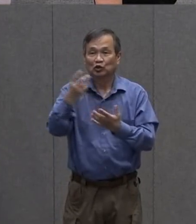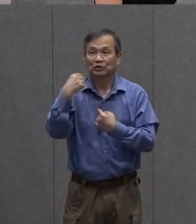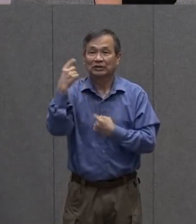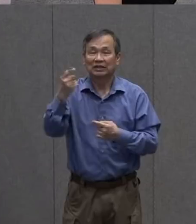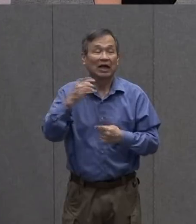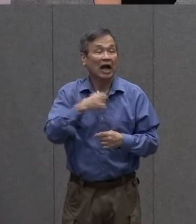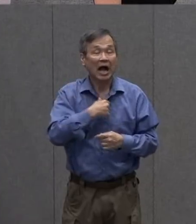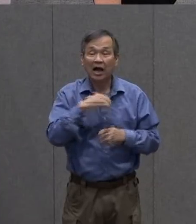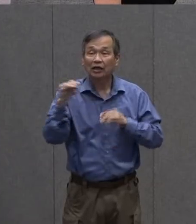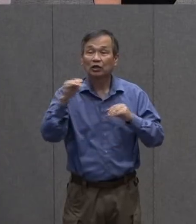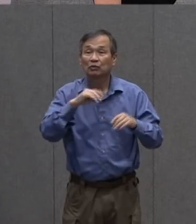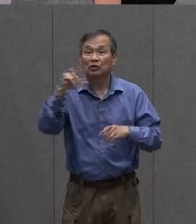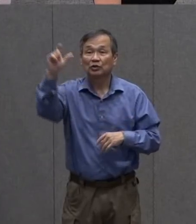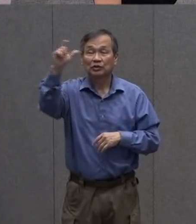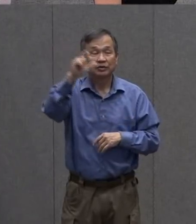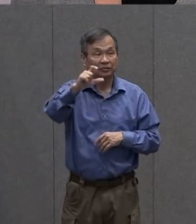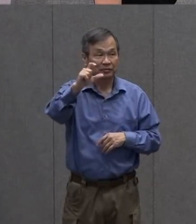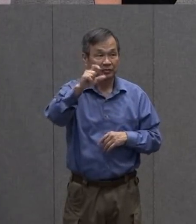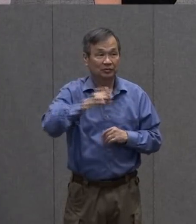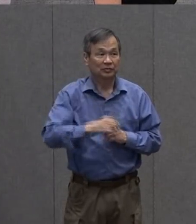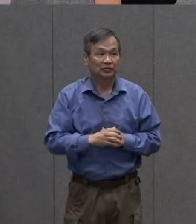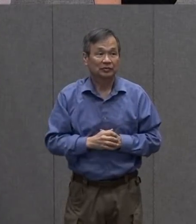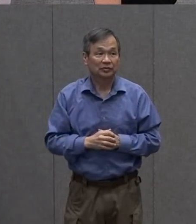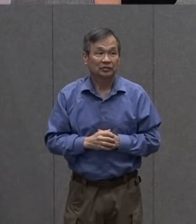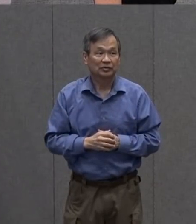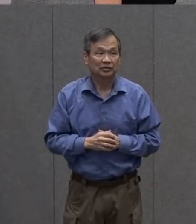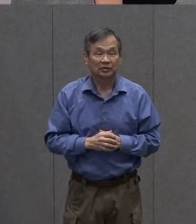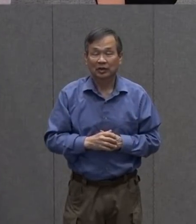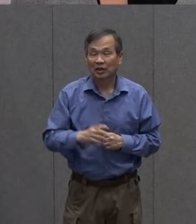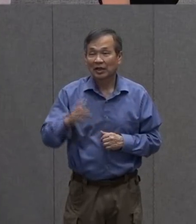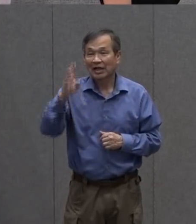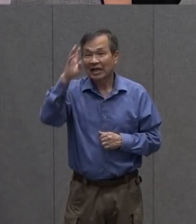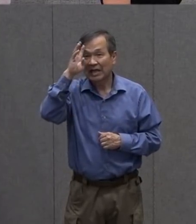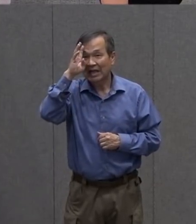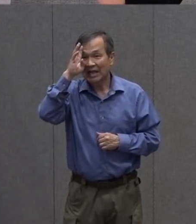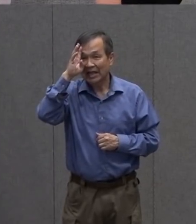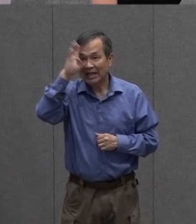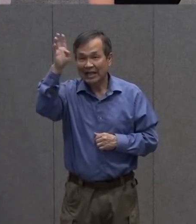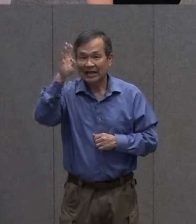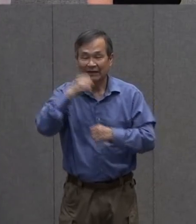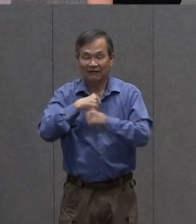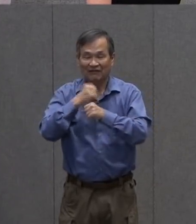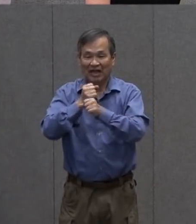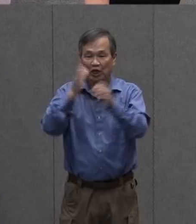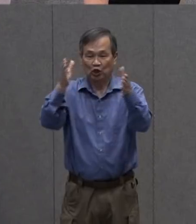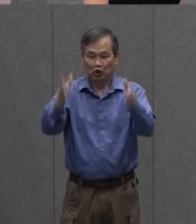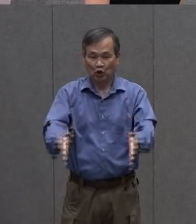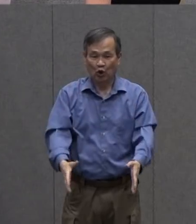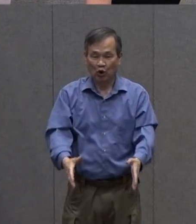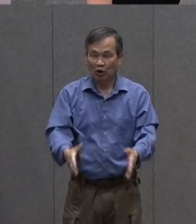I get to move to the space inventor. Remember, you became inventors.